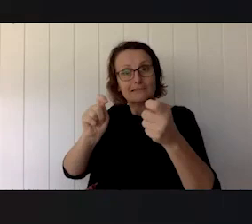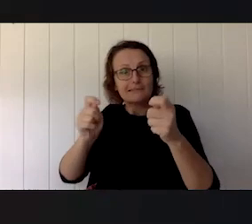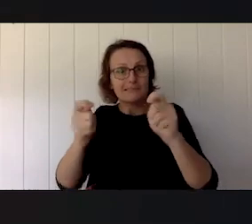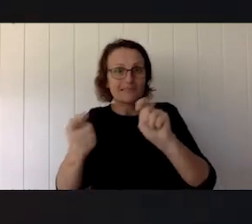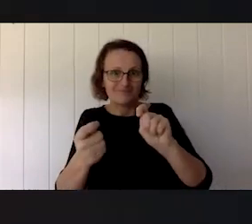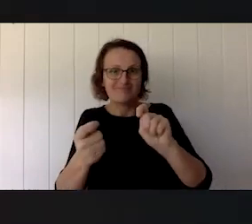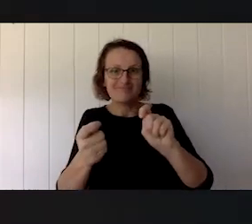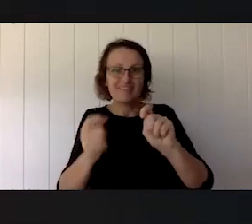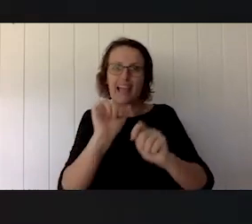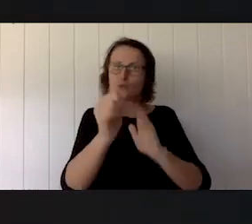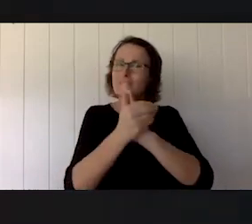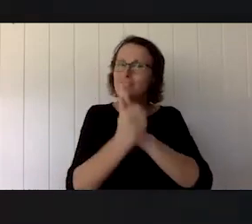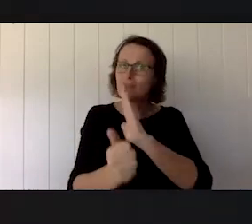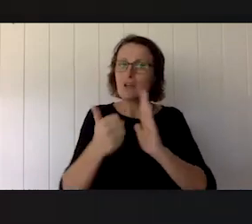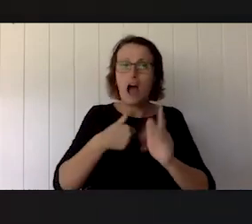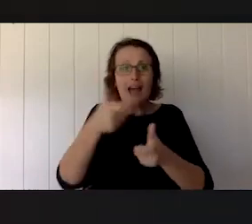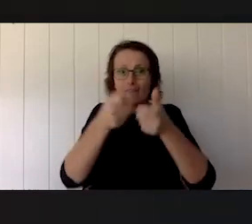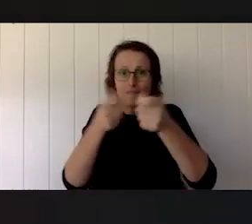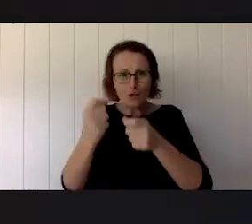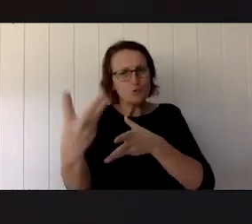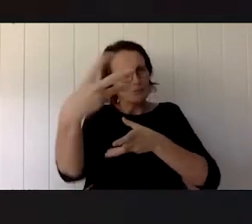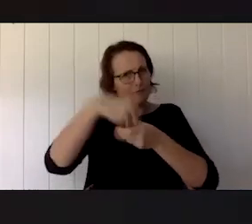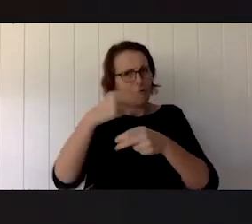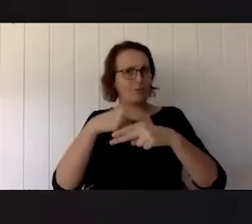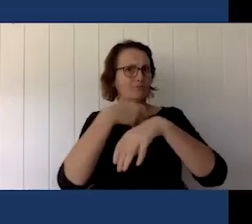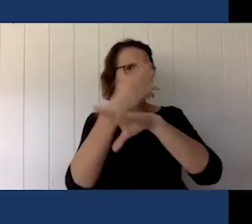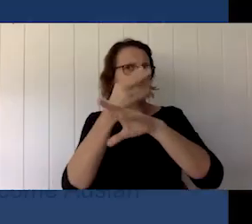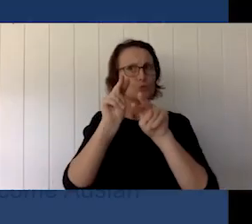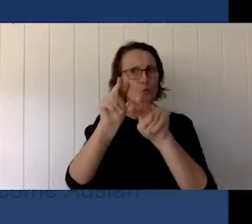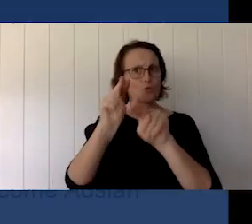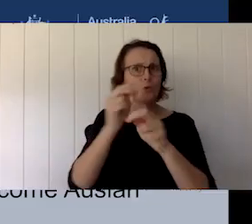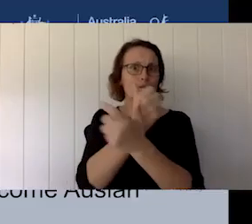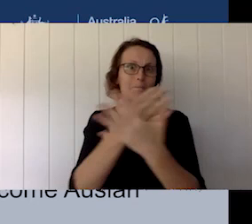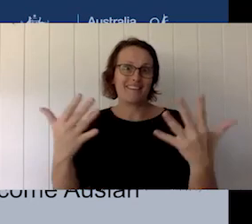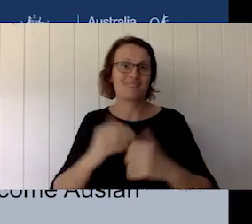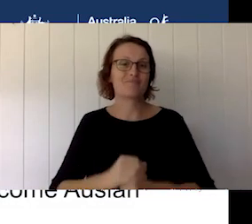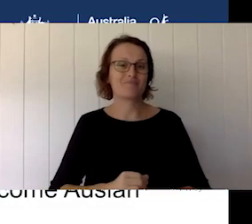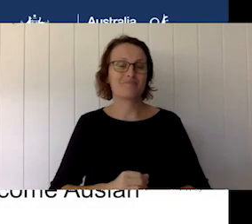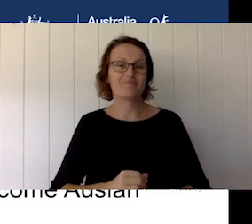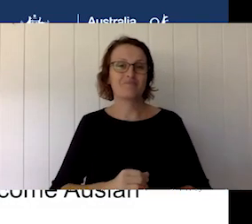register to as many as you can. Before I hand over to Daniel,